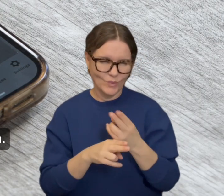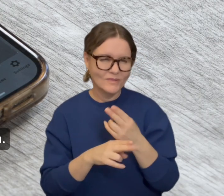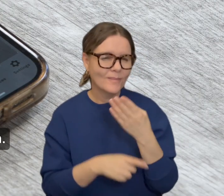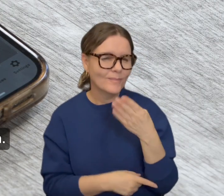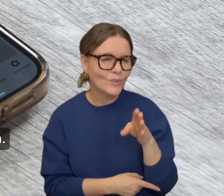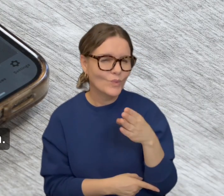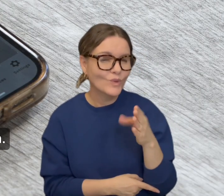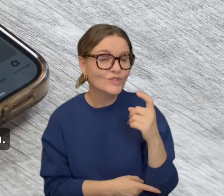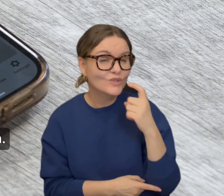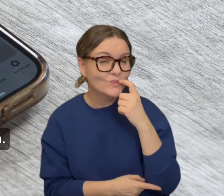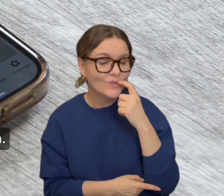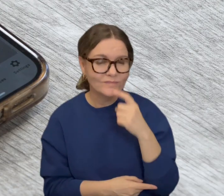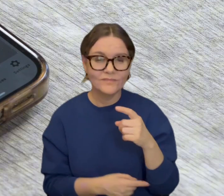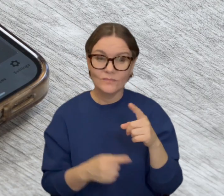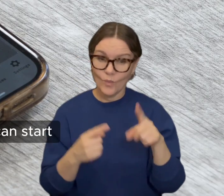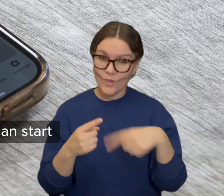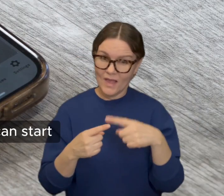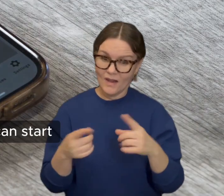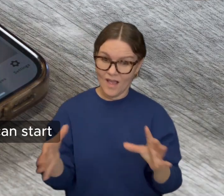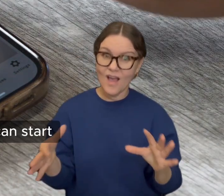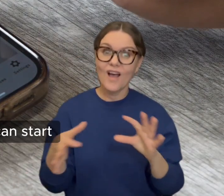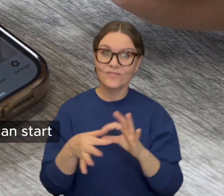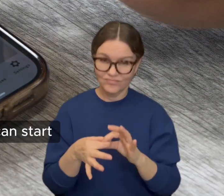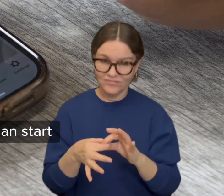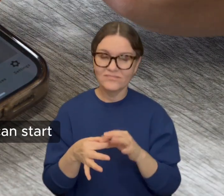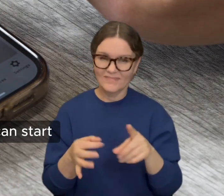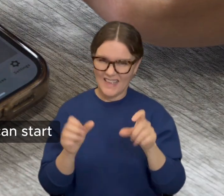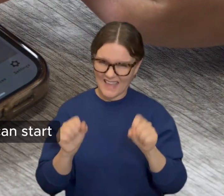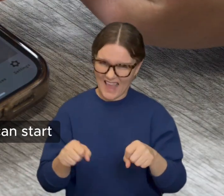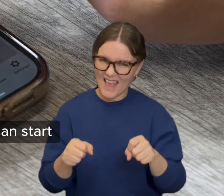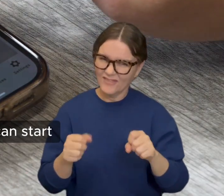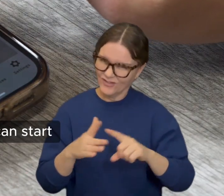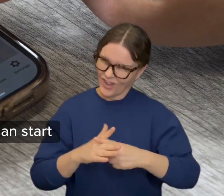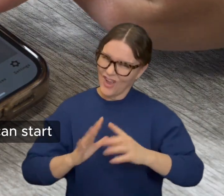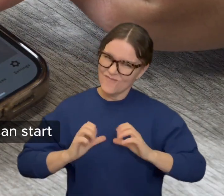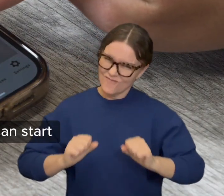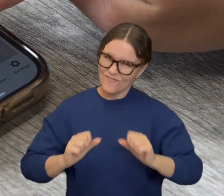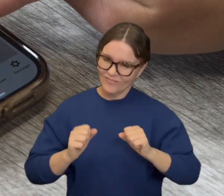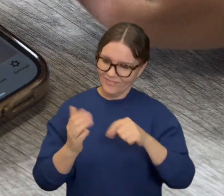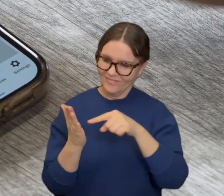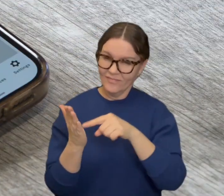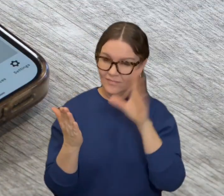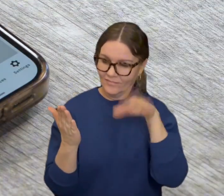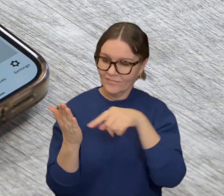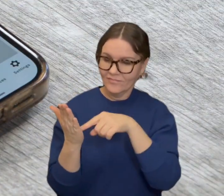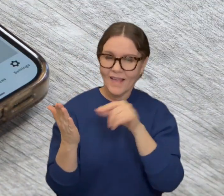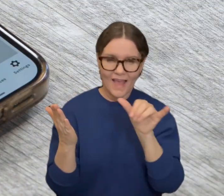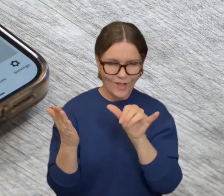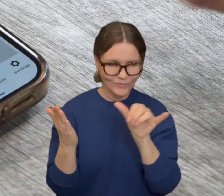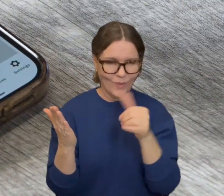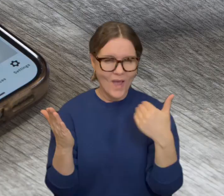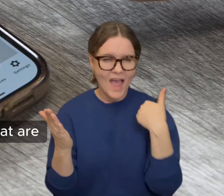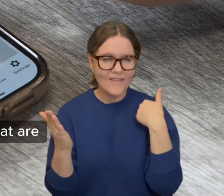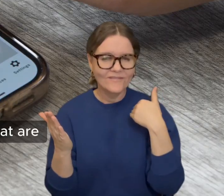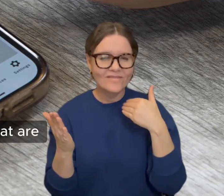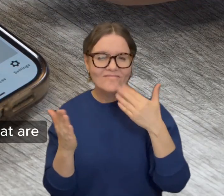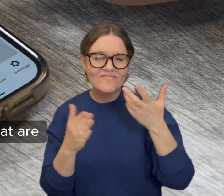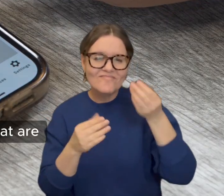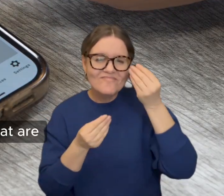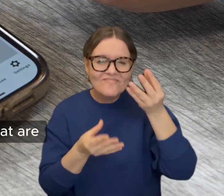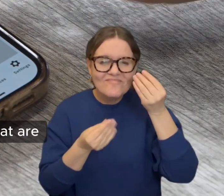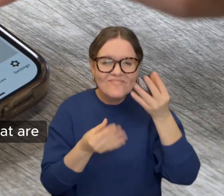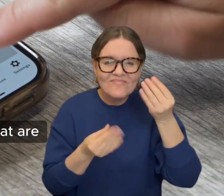app via Bluetooth once successfully paired you can start pumping it does have tips and tricks